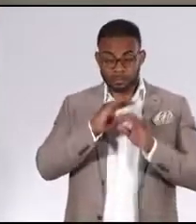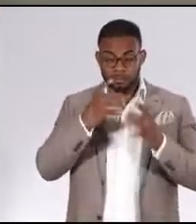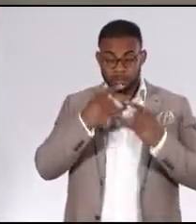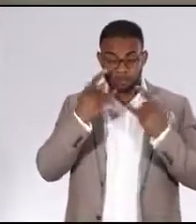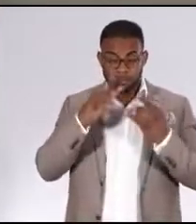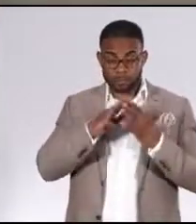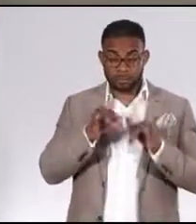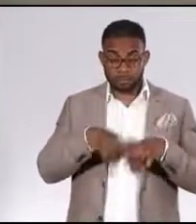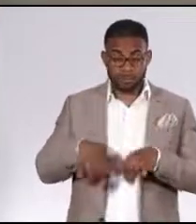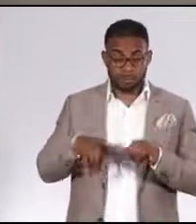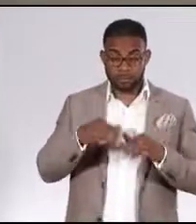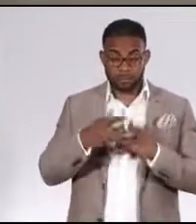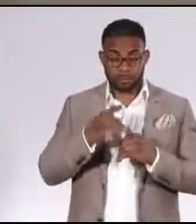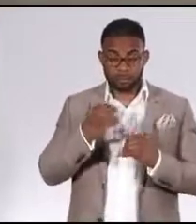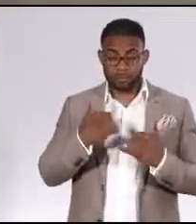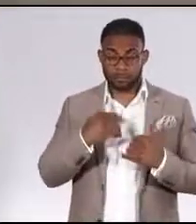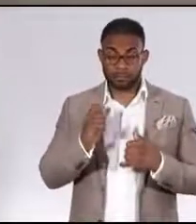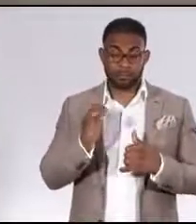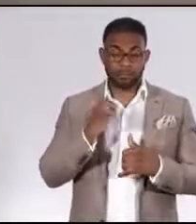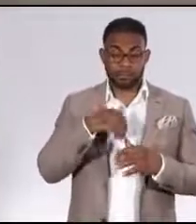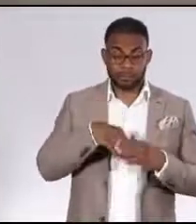I dread having to go back into that situation.